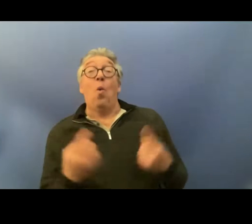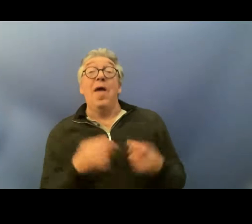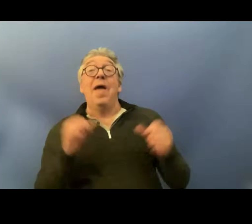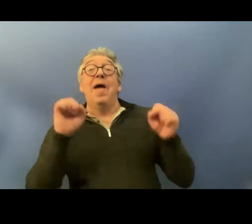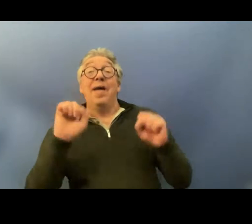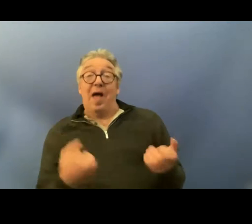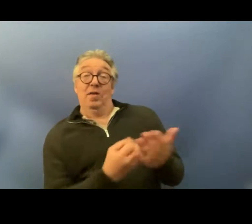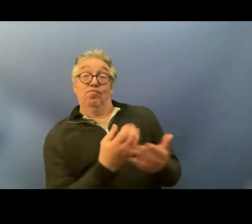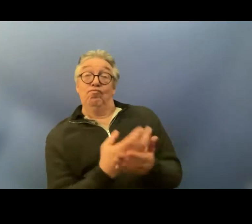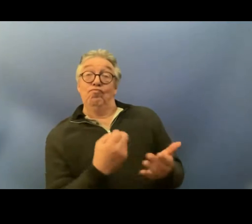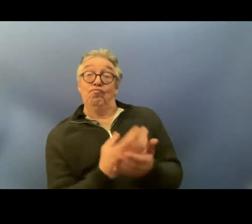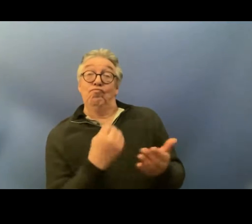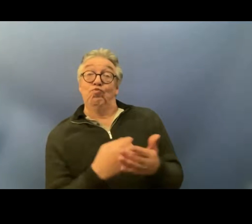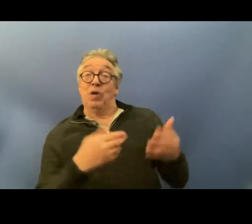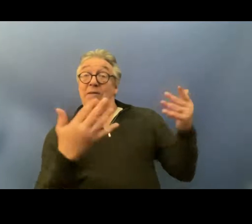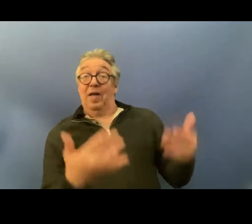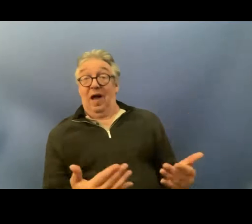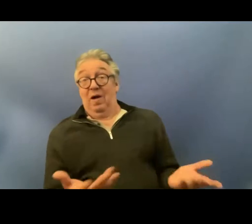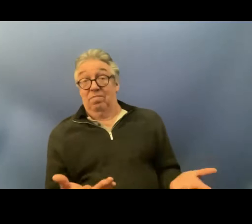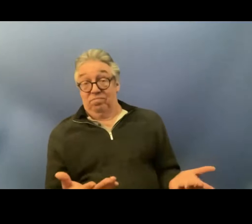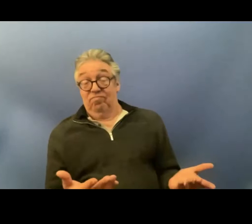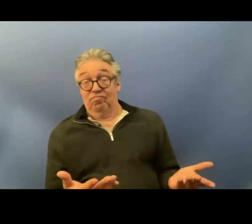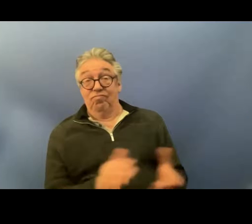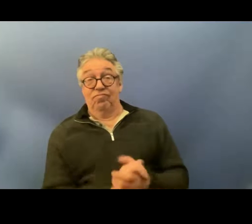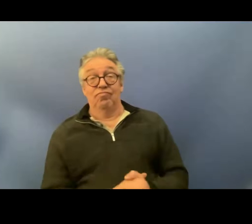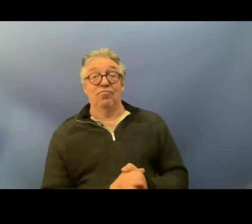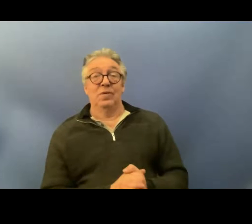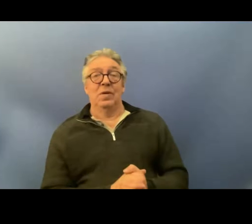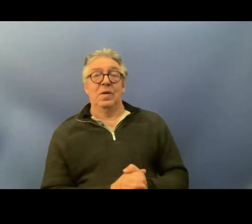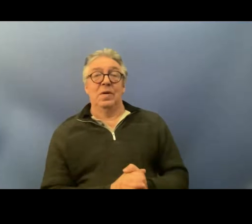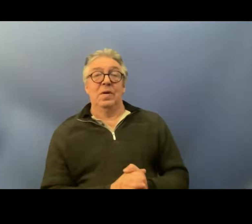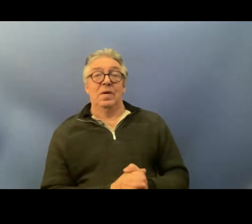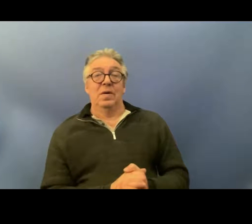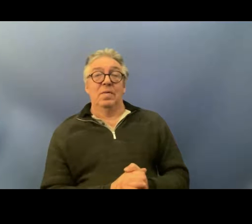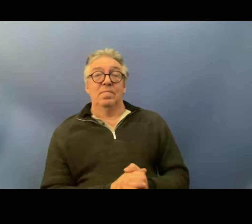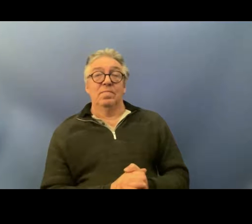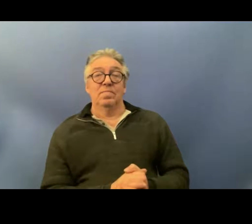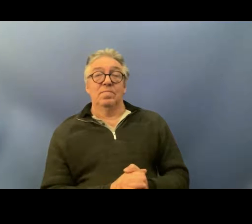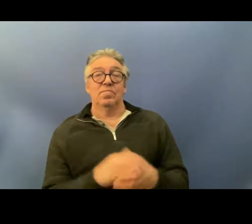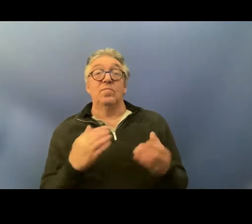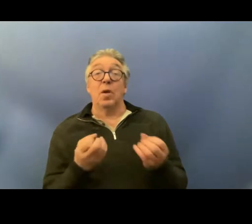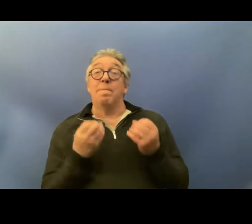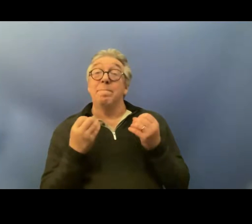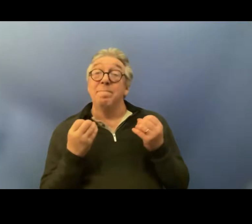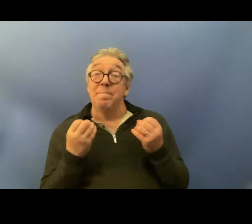The fact that many OPDs around the world have been serving all persons with disabilities,